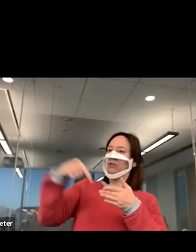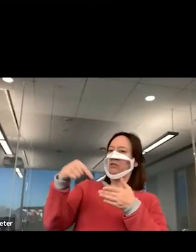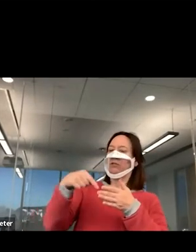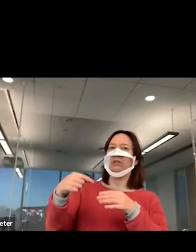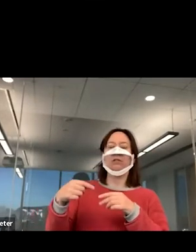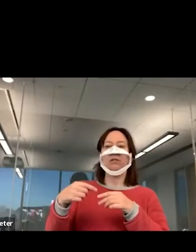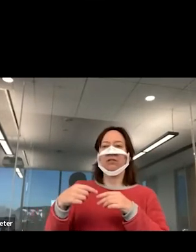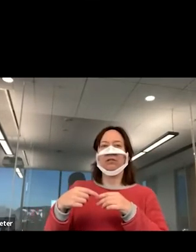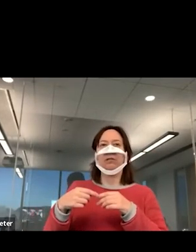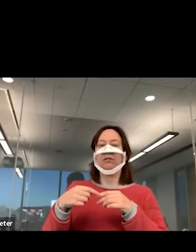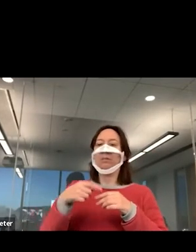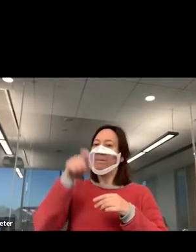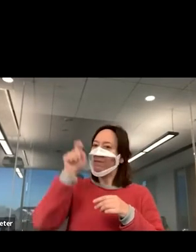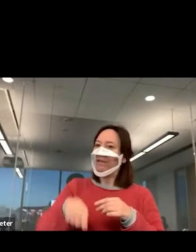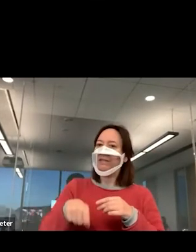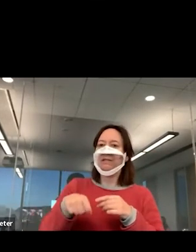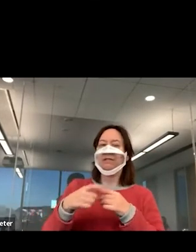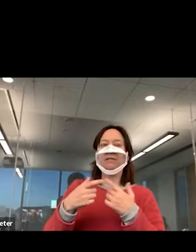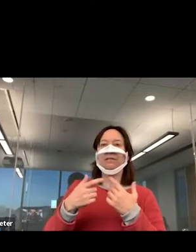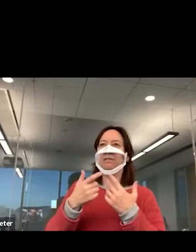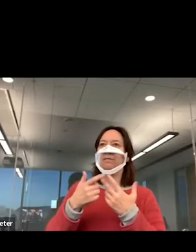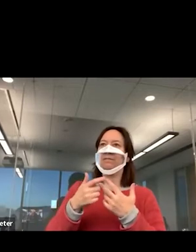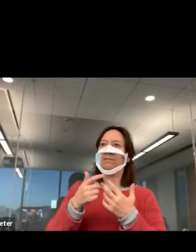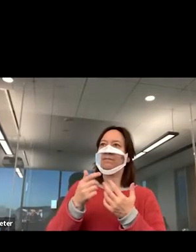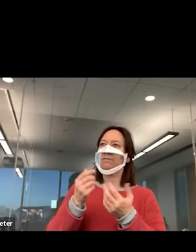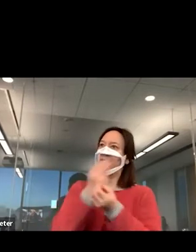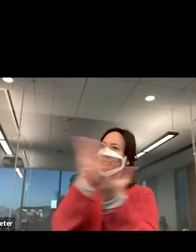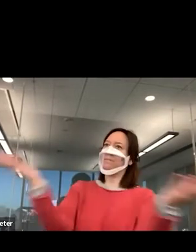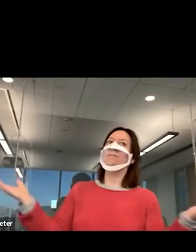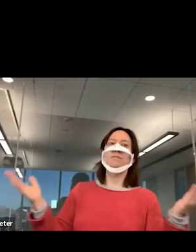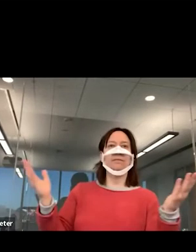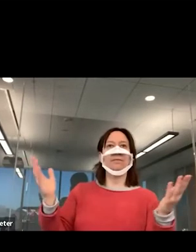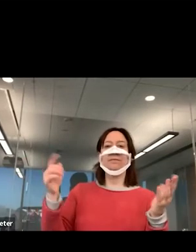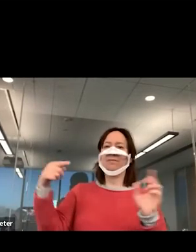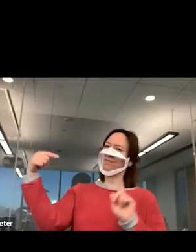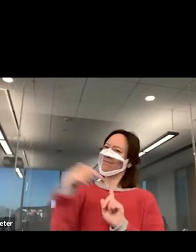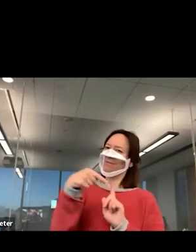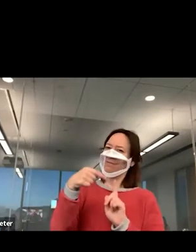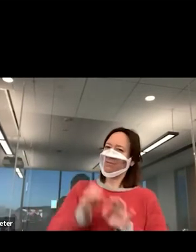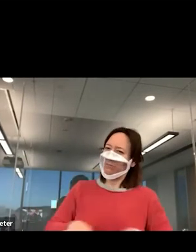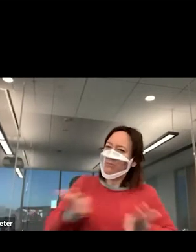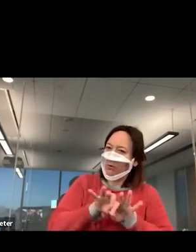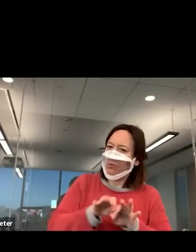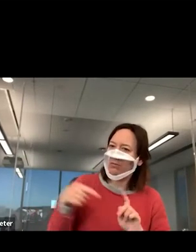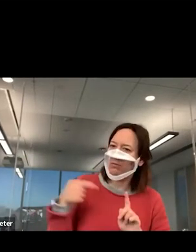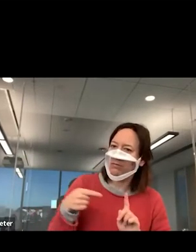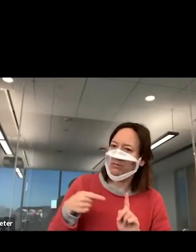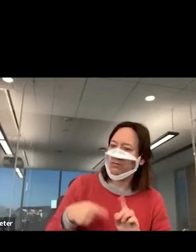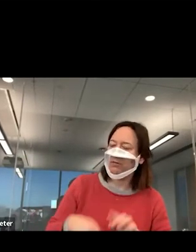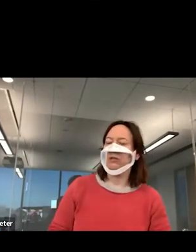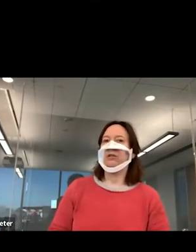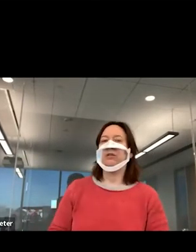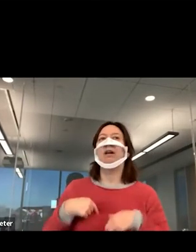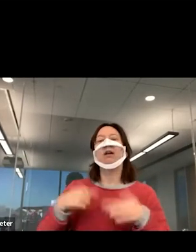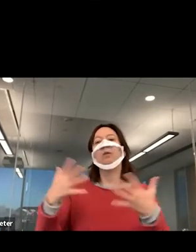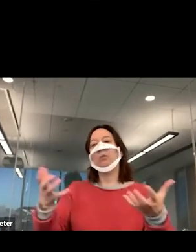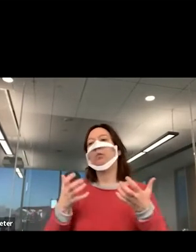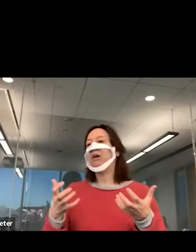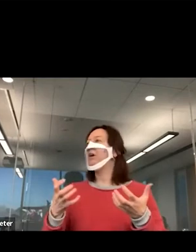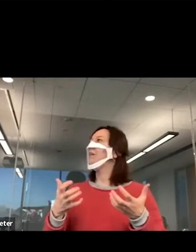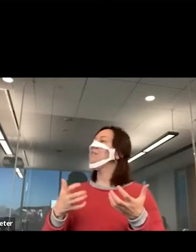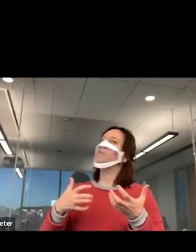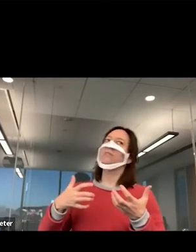says this is important to me and i want i want to see whatever i want to see you know increases in